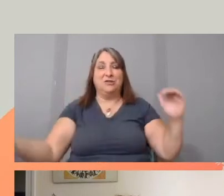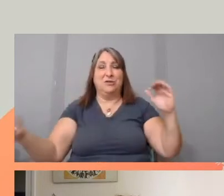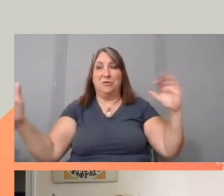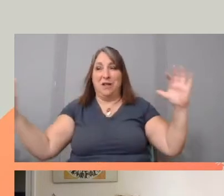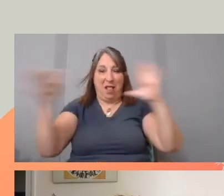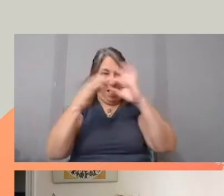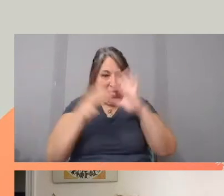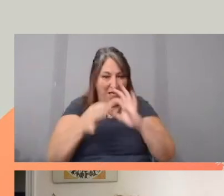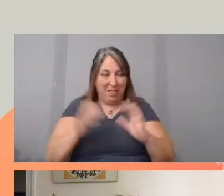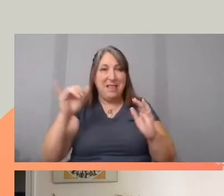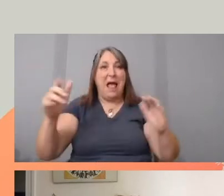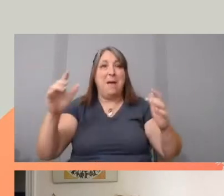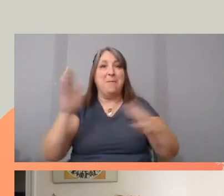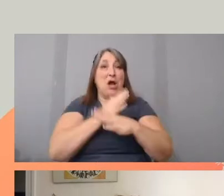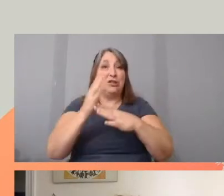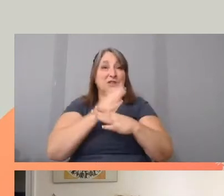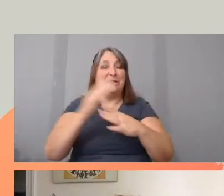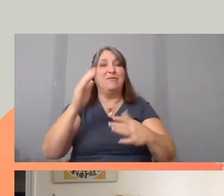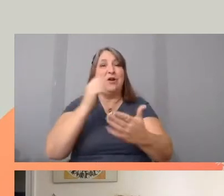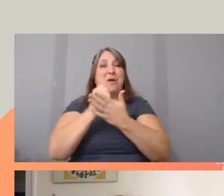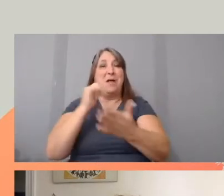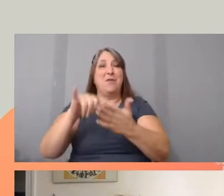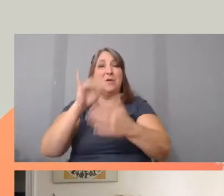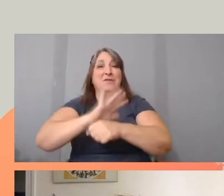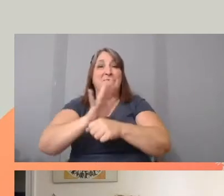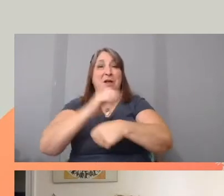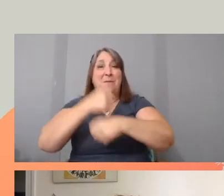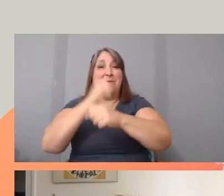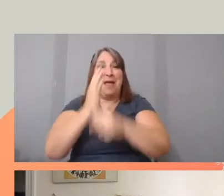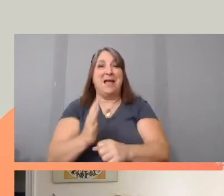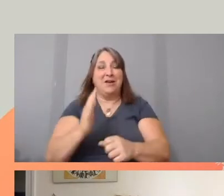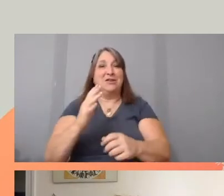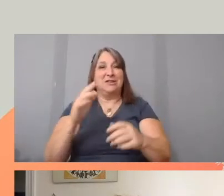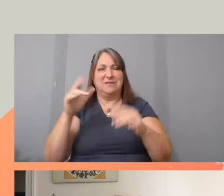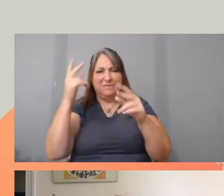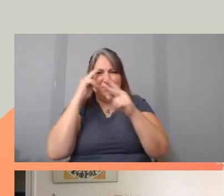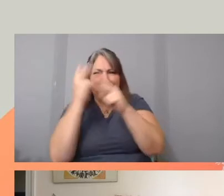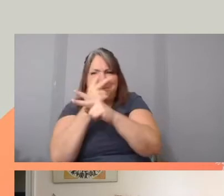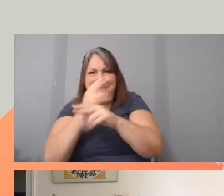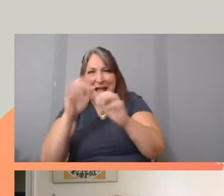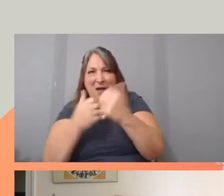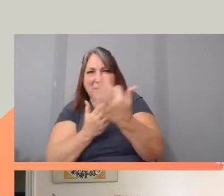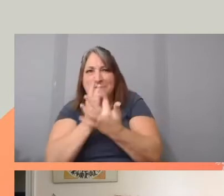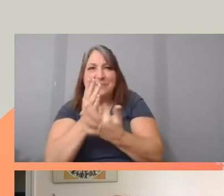navigate those producing for those outlets. And then groundwork has been a program we've been doing